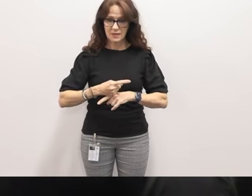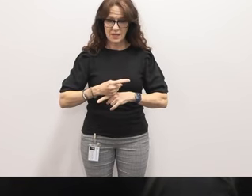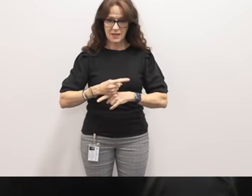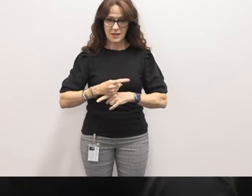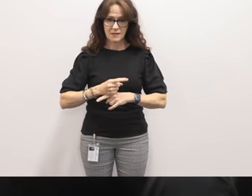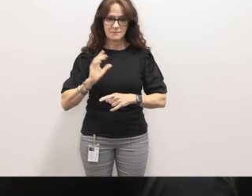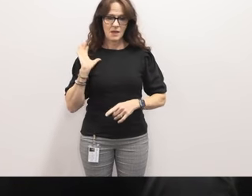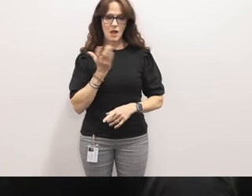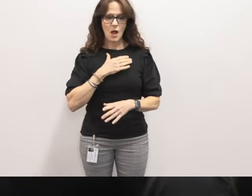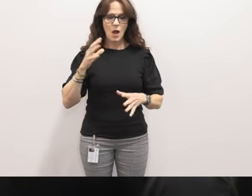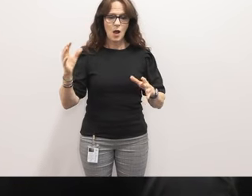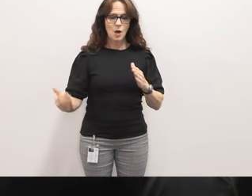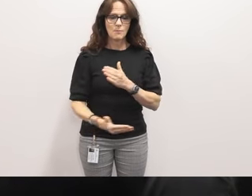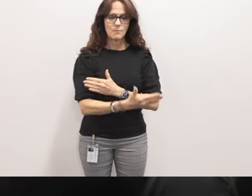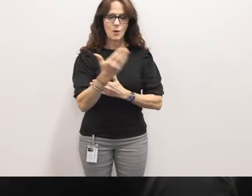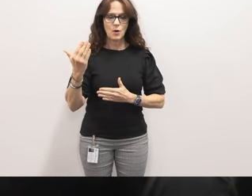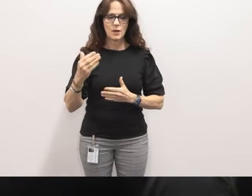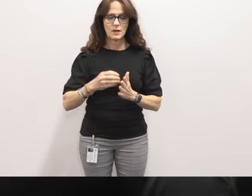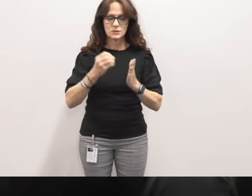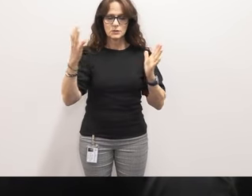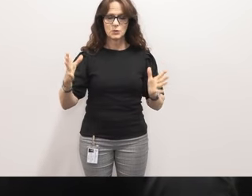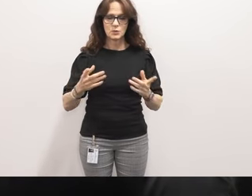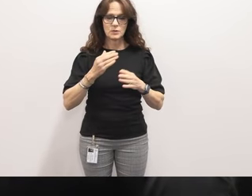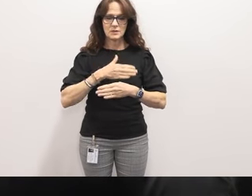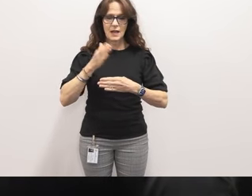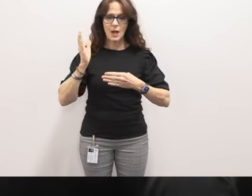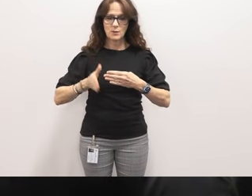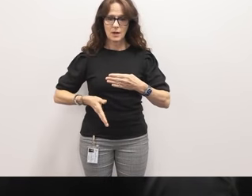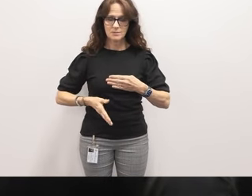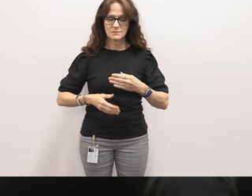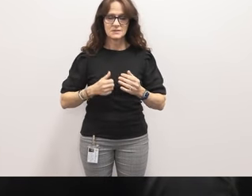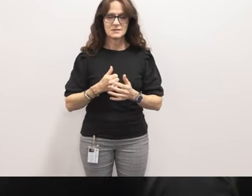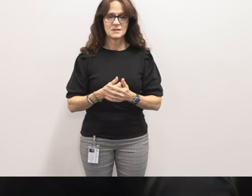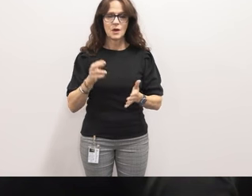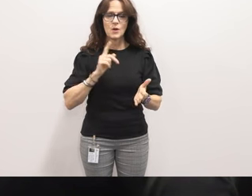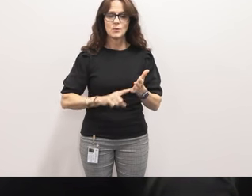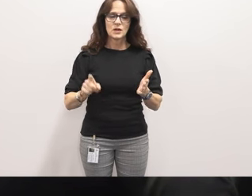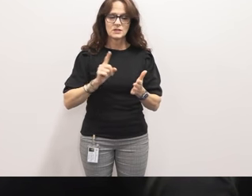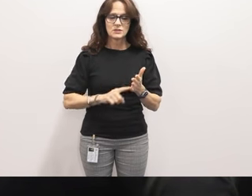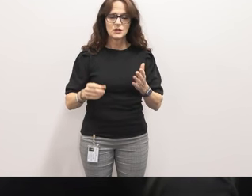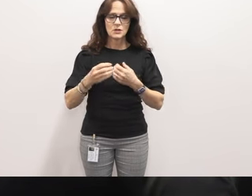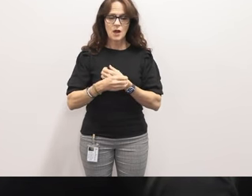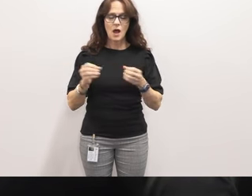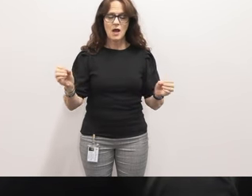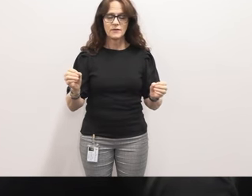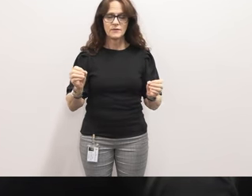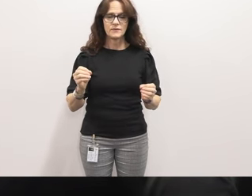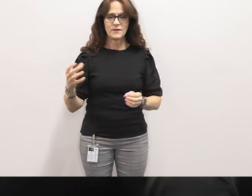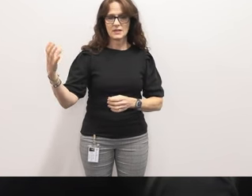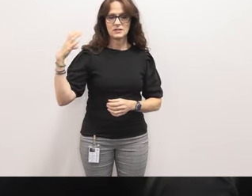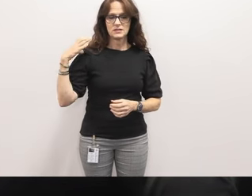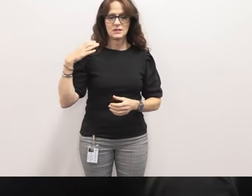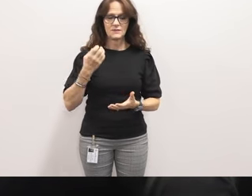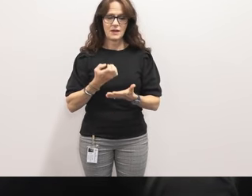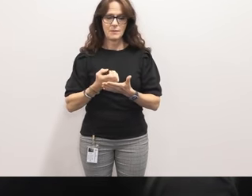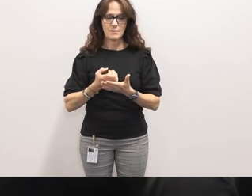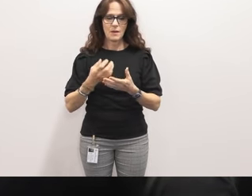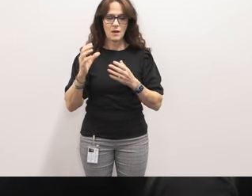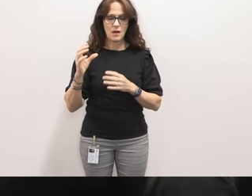talking about student outcomes first with our Research Office Director and Chief Academic Officer kicking off a conversation